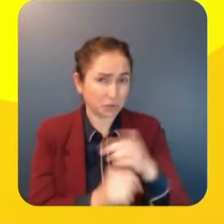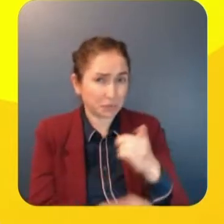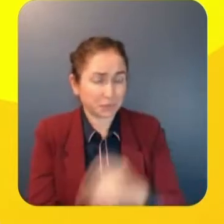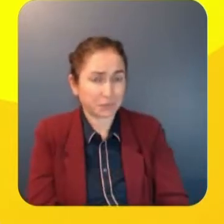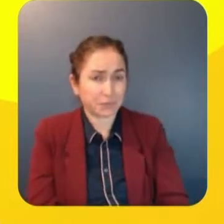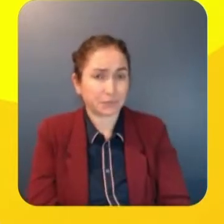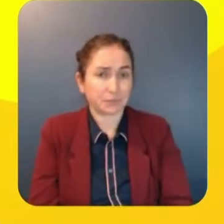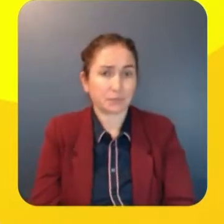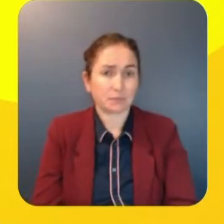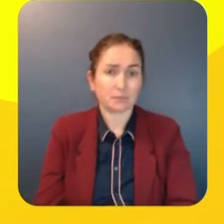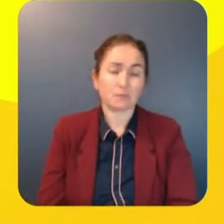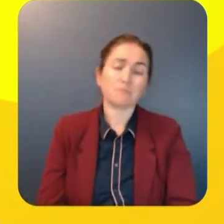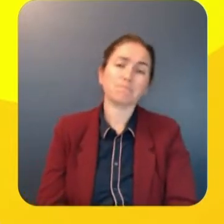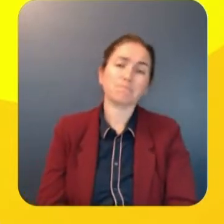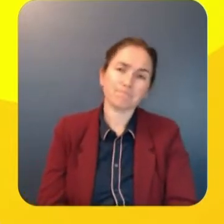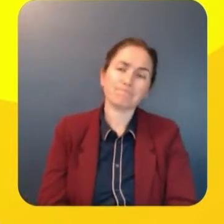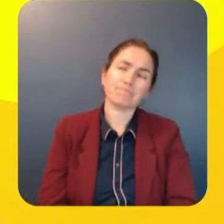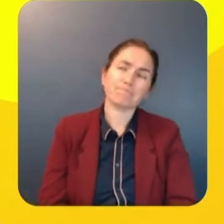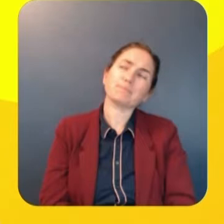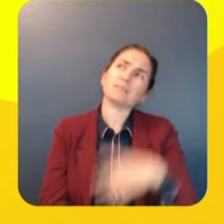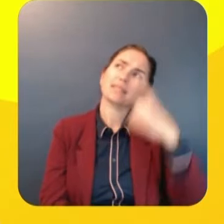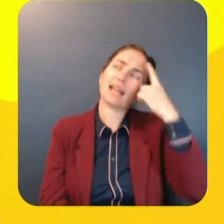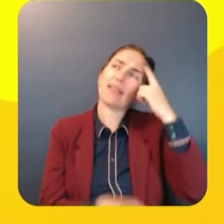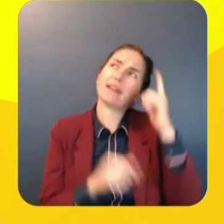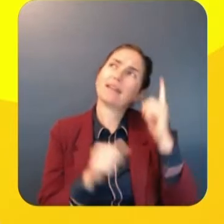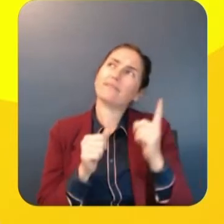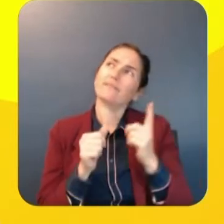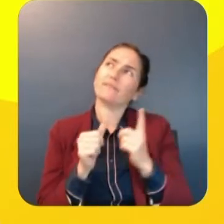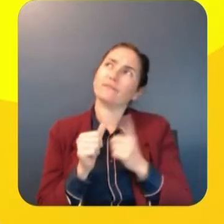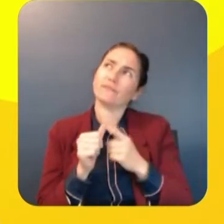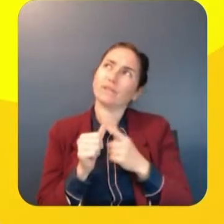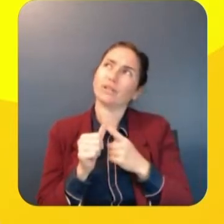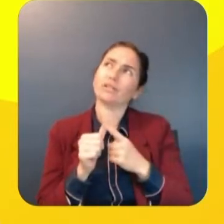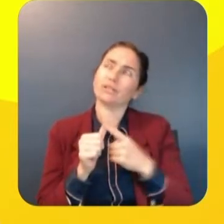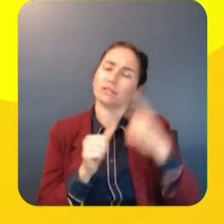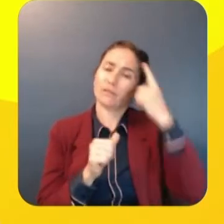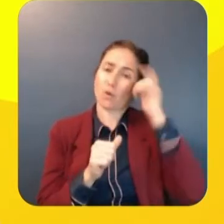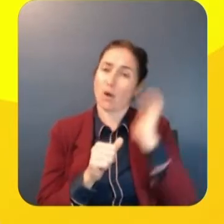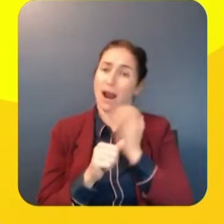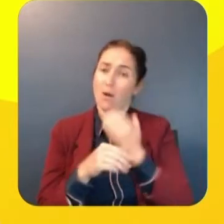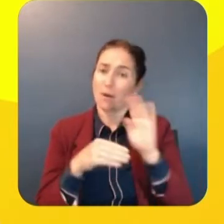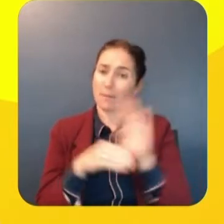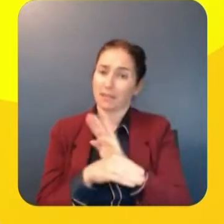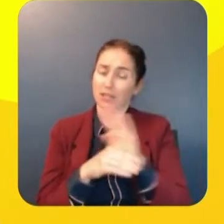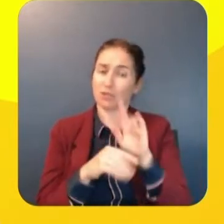I think first and foremost, for our business, we really see DEI is critical to innovation.